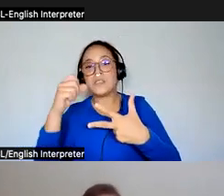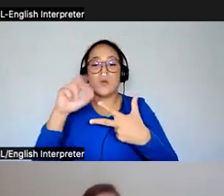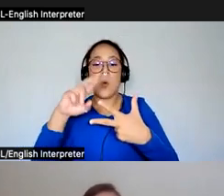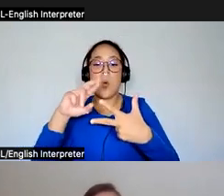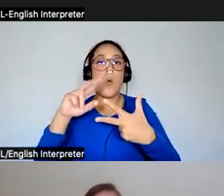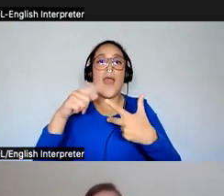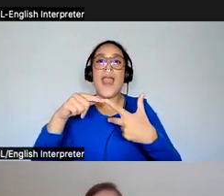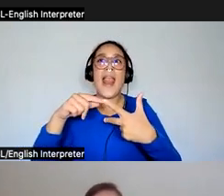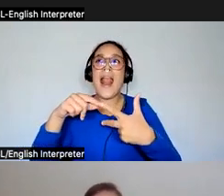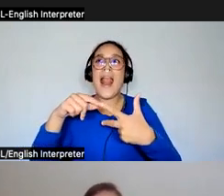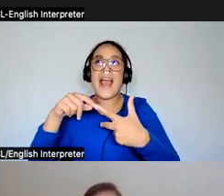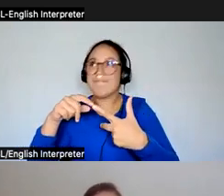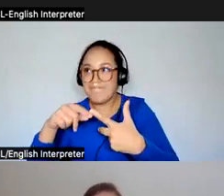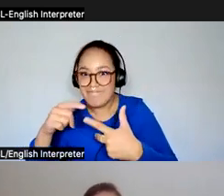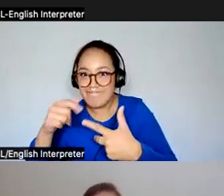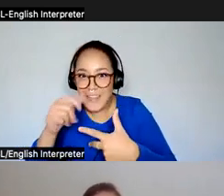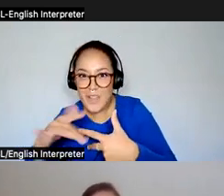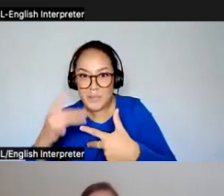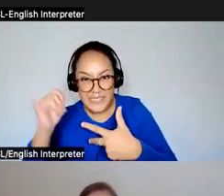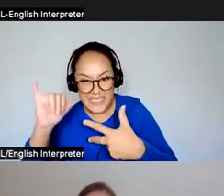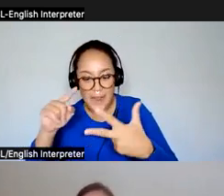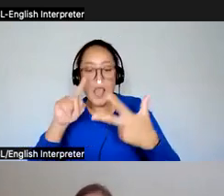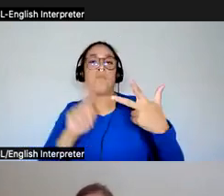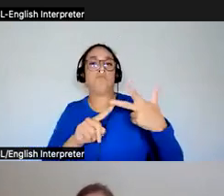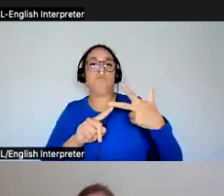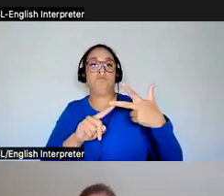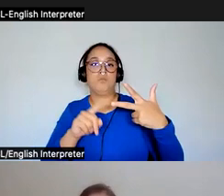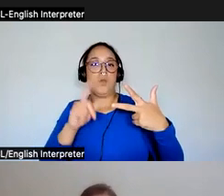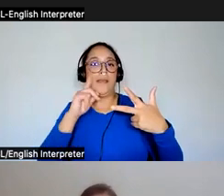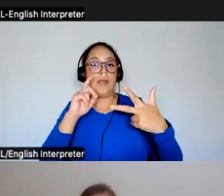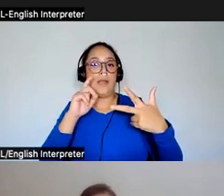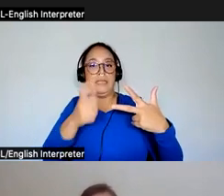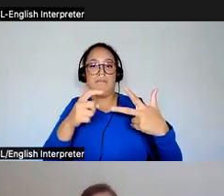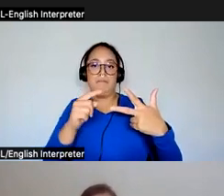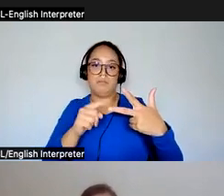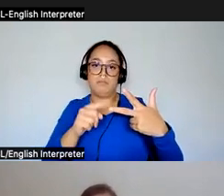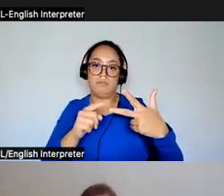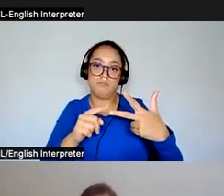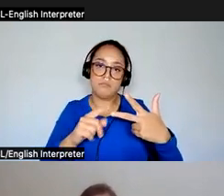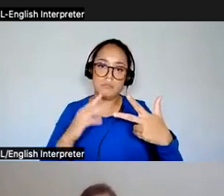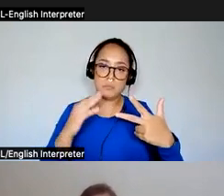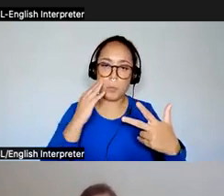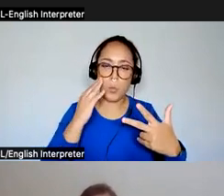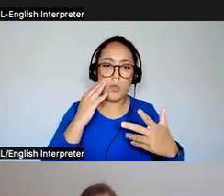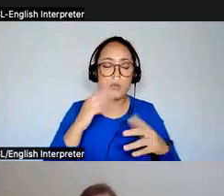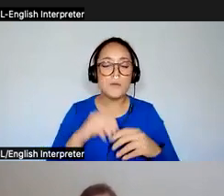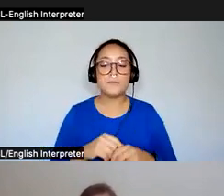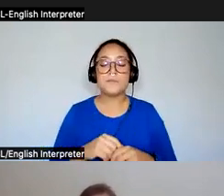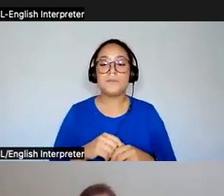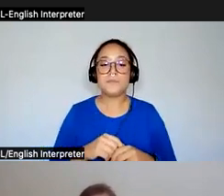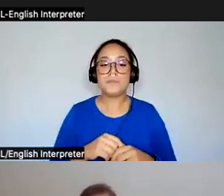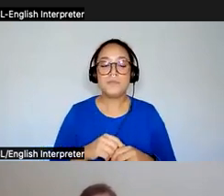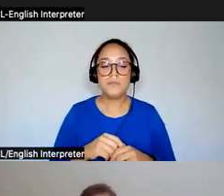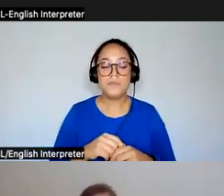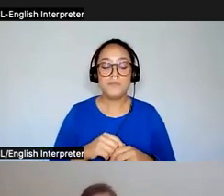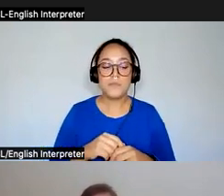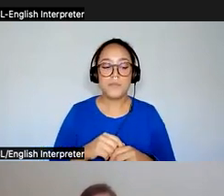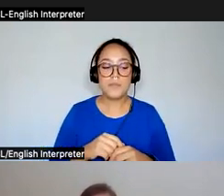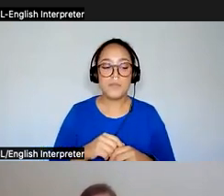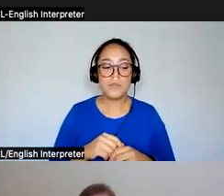And I mentioned that, you know, you don't have to live in the immediate vicinity of